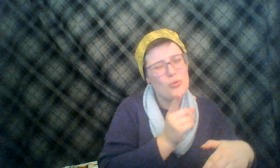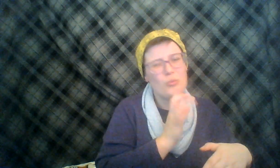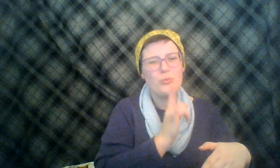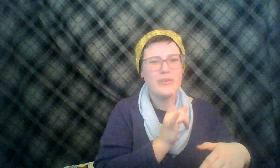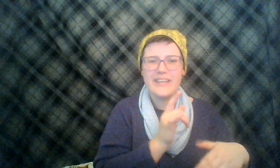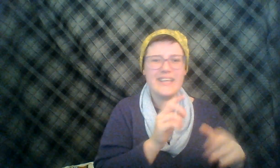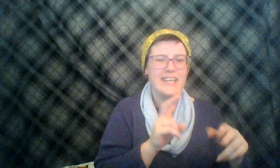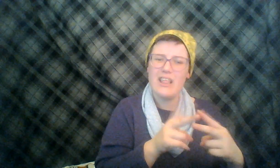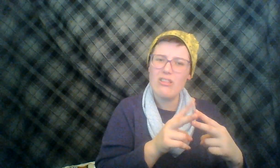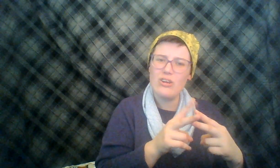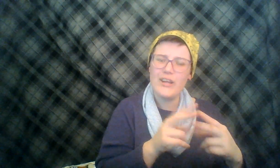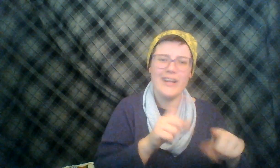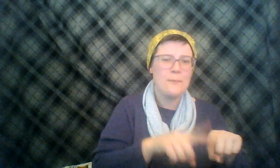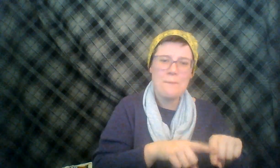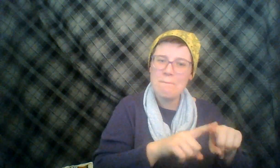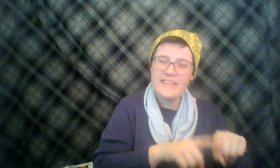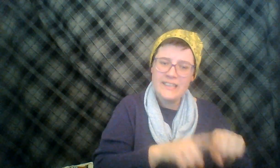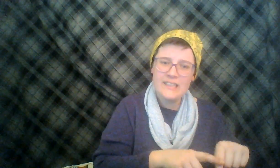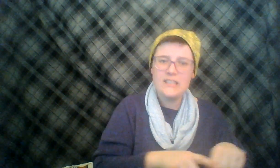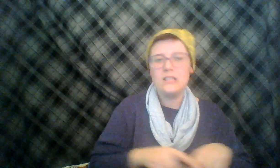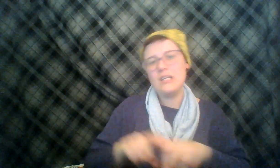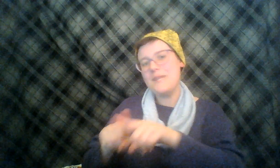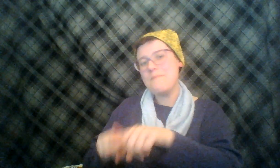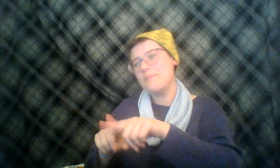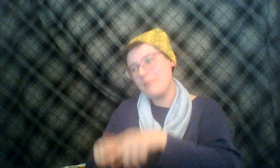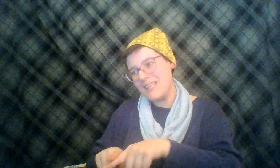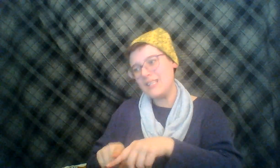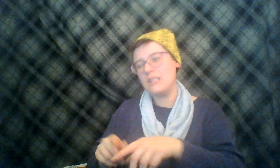That's not necessarily true. It depends!